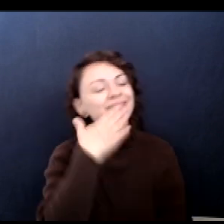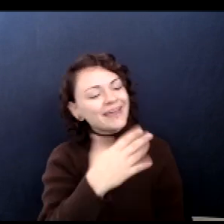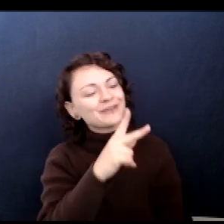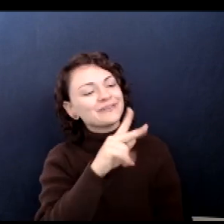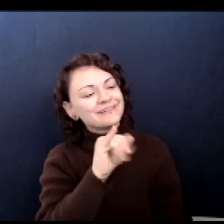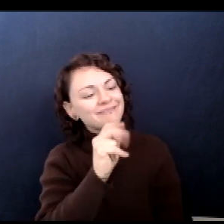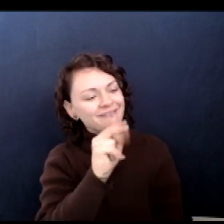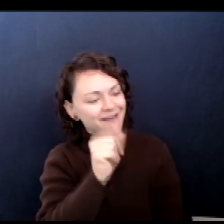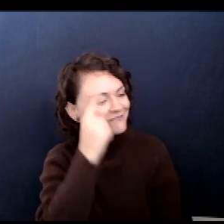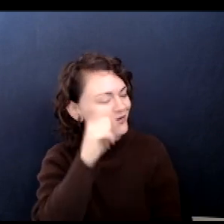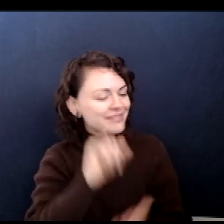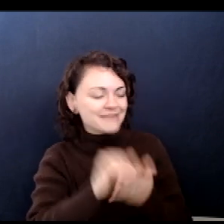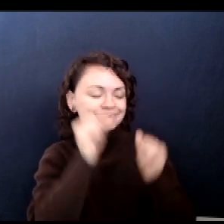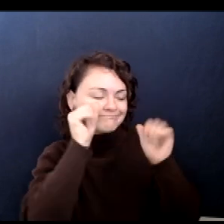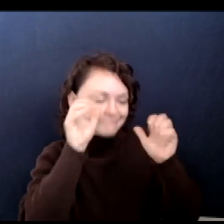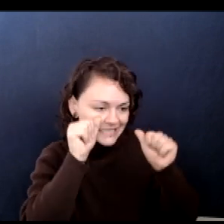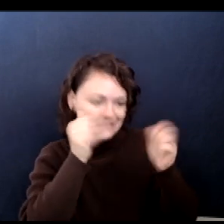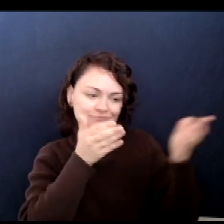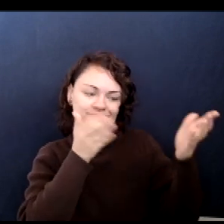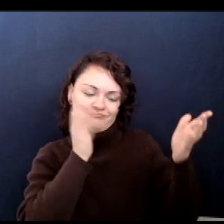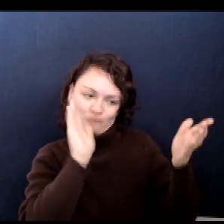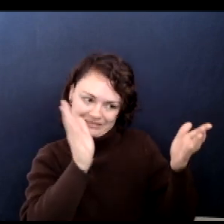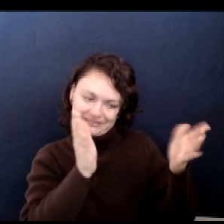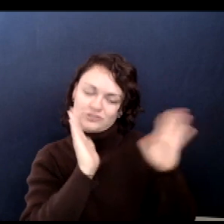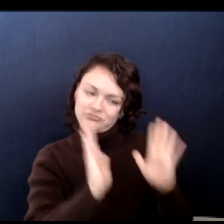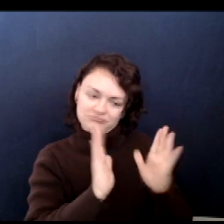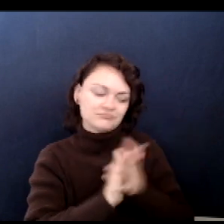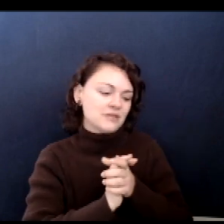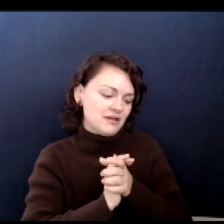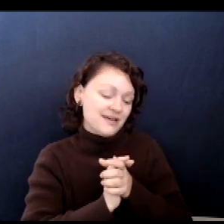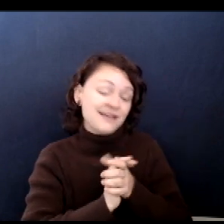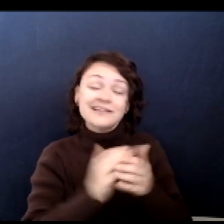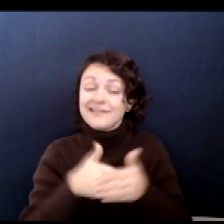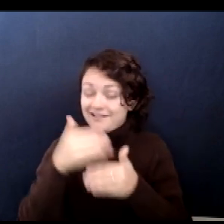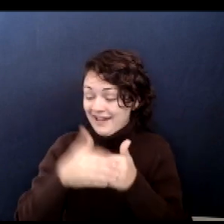We now will be moving to our next set of speakers,